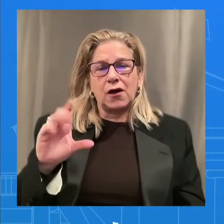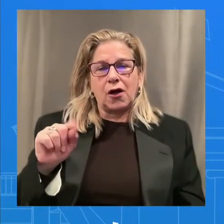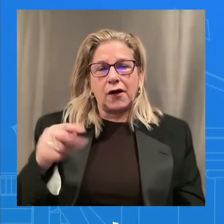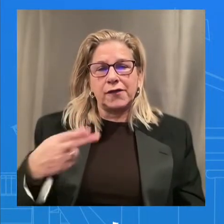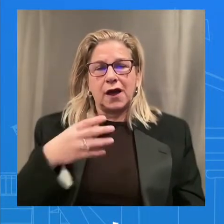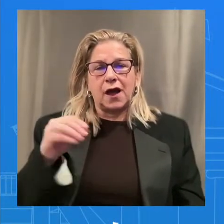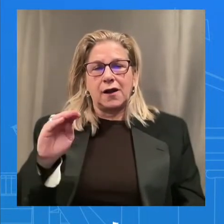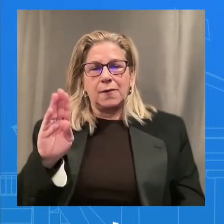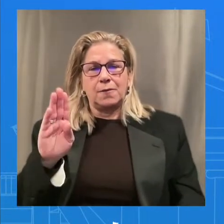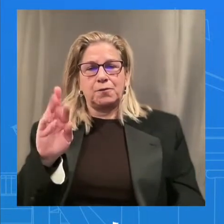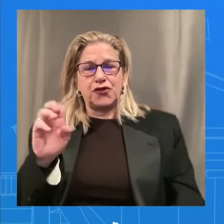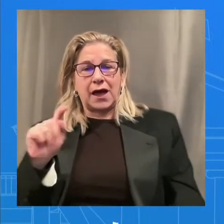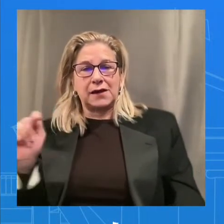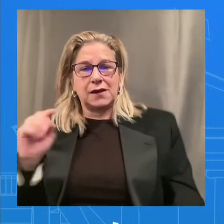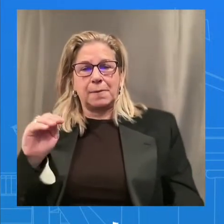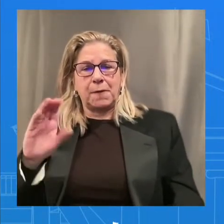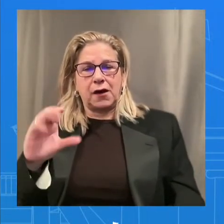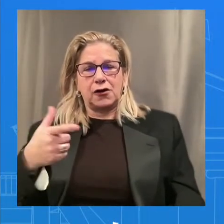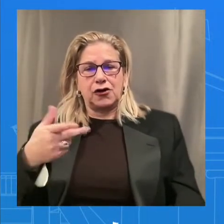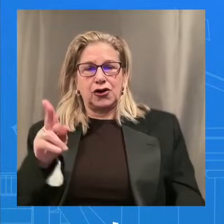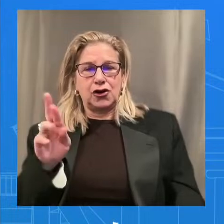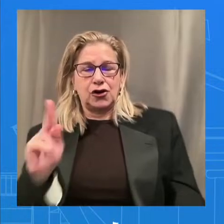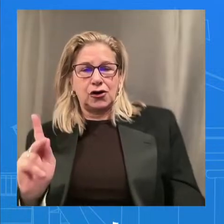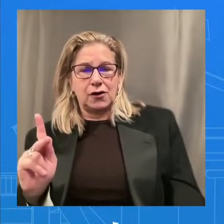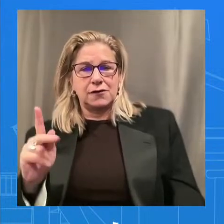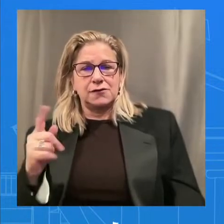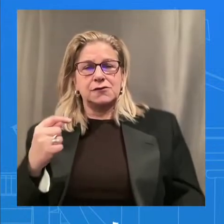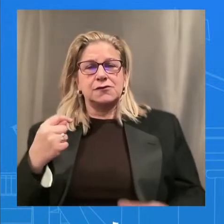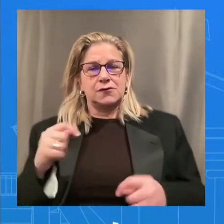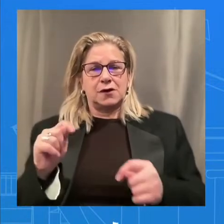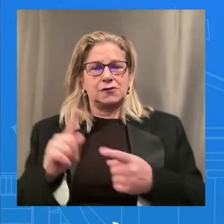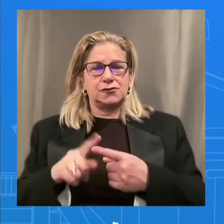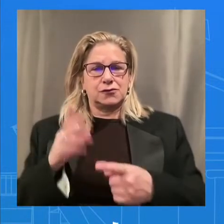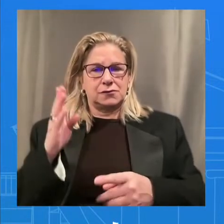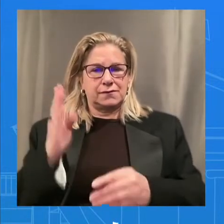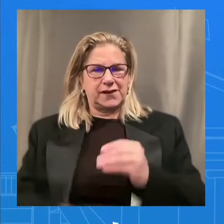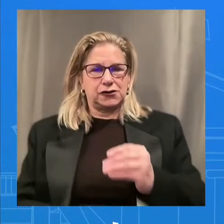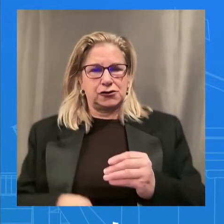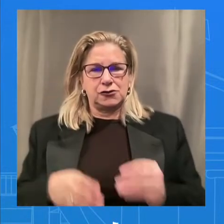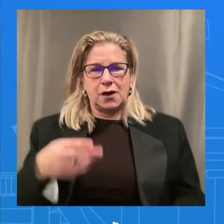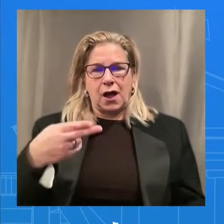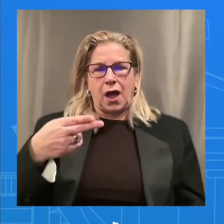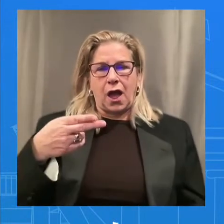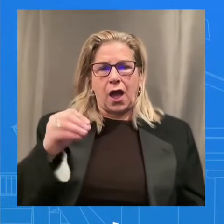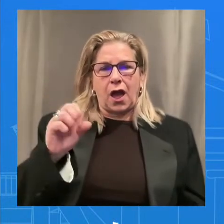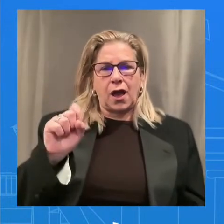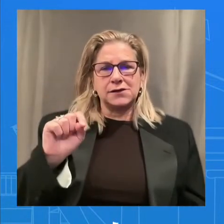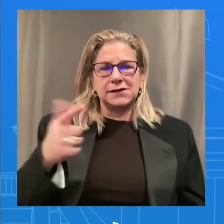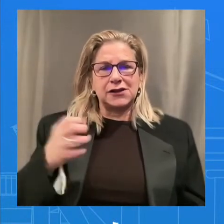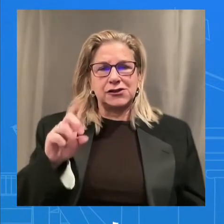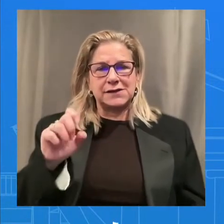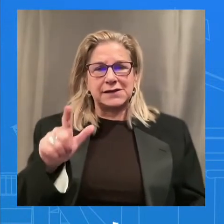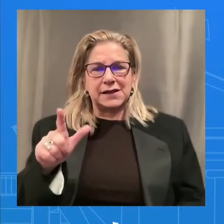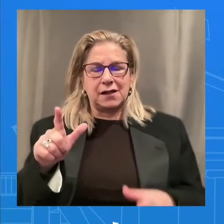to this work which says: These are not partisan issues; these are American national security issues. And it’s the kind of spirit that President Biden